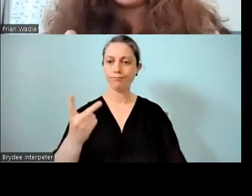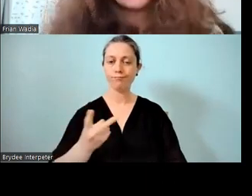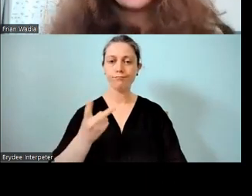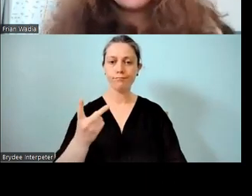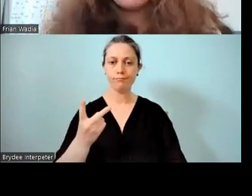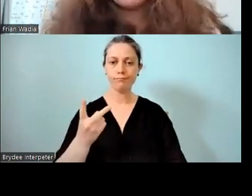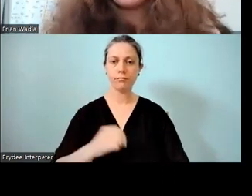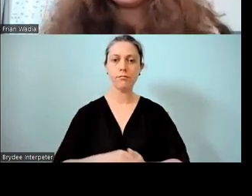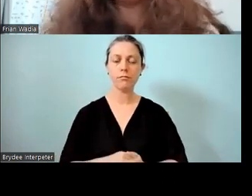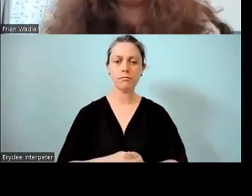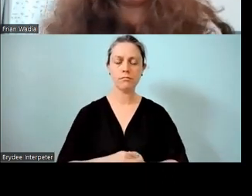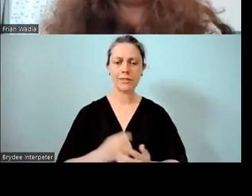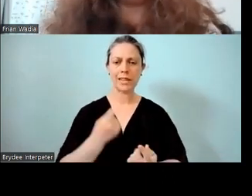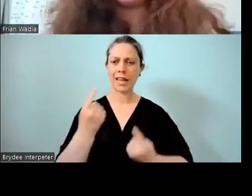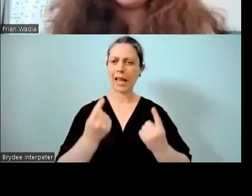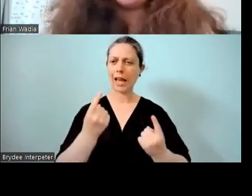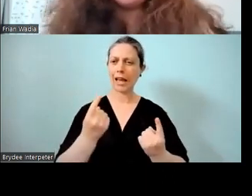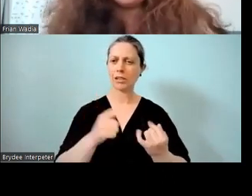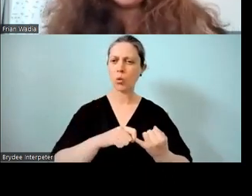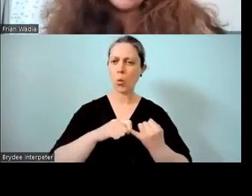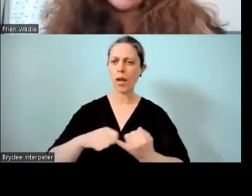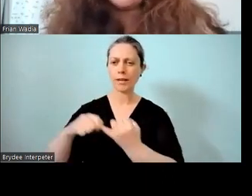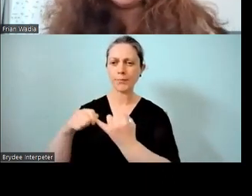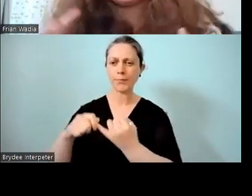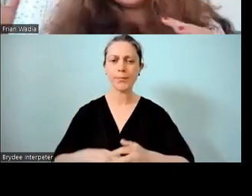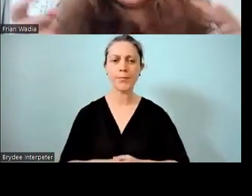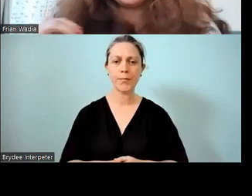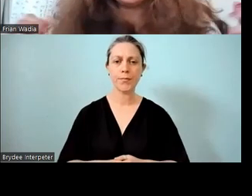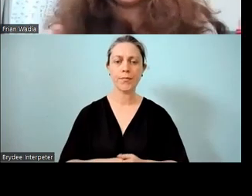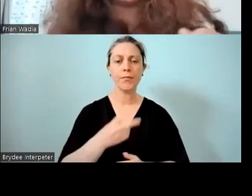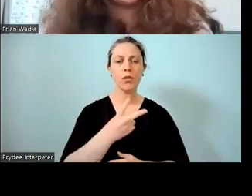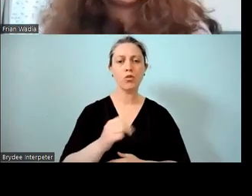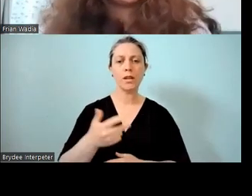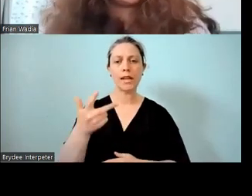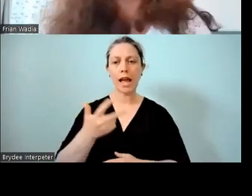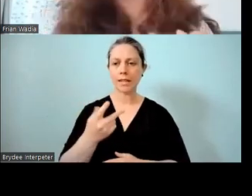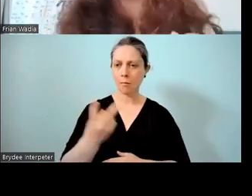in slightly different ways. And eventually in 2018, they took the learnings from those two spaces